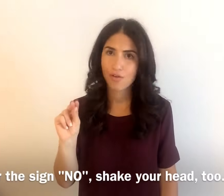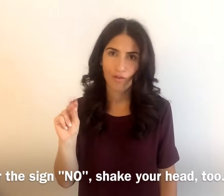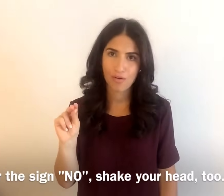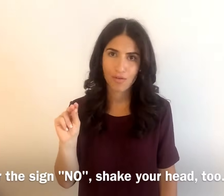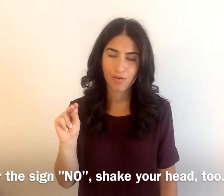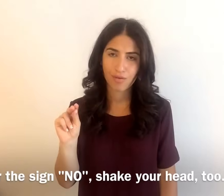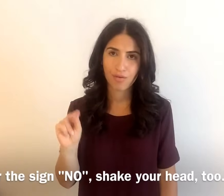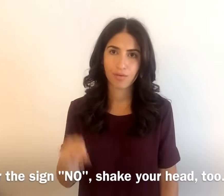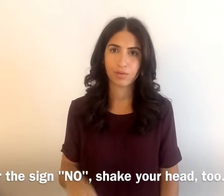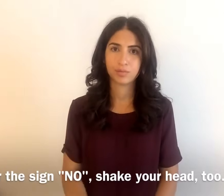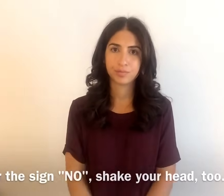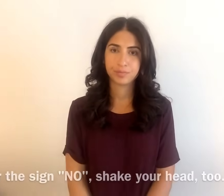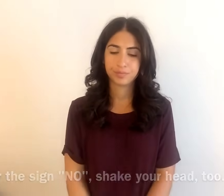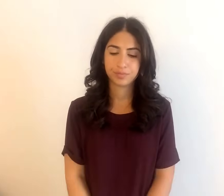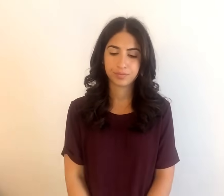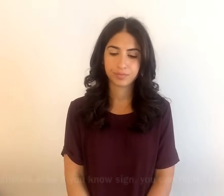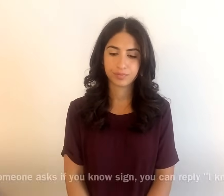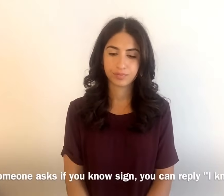no